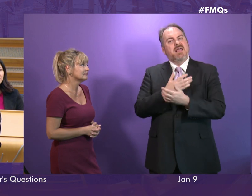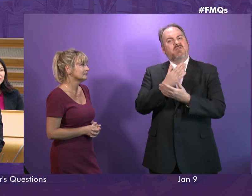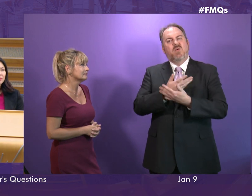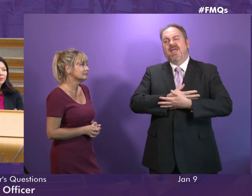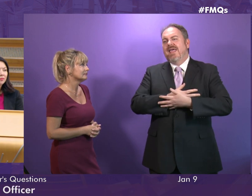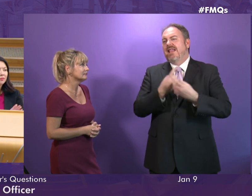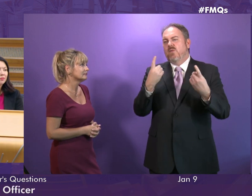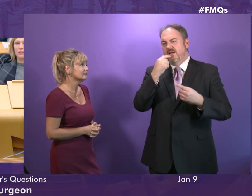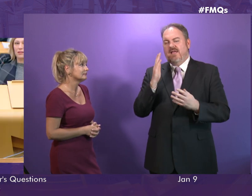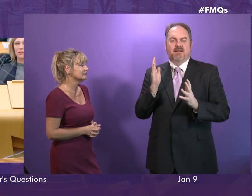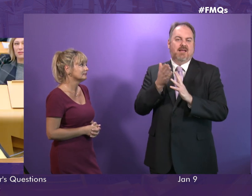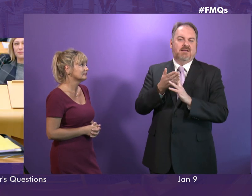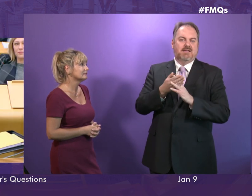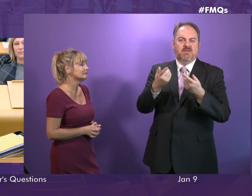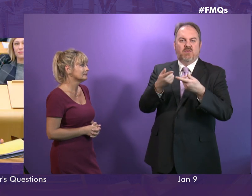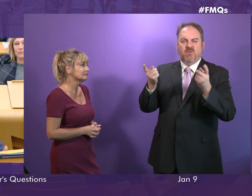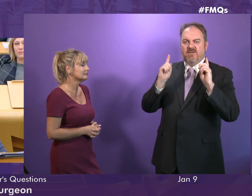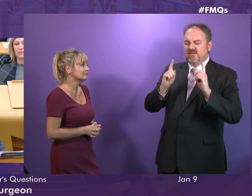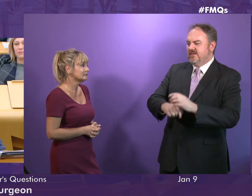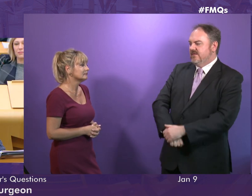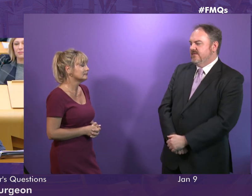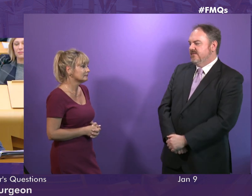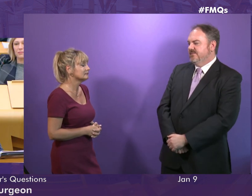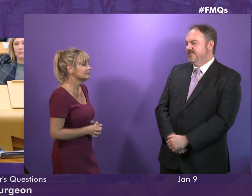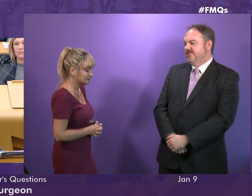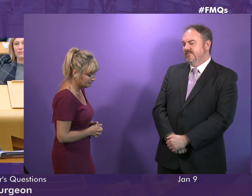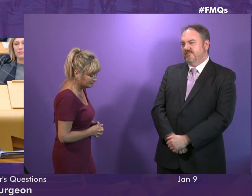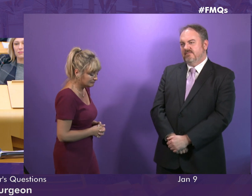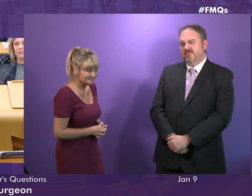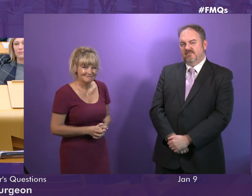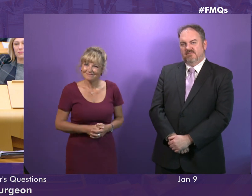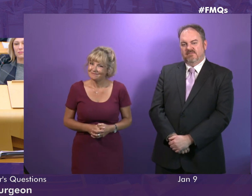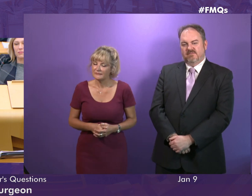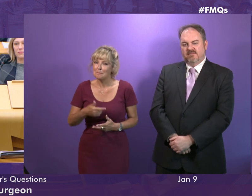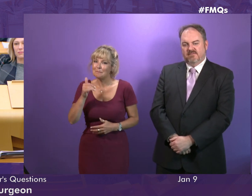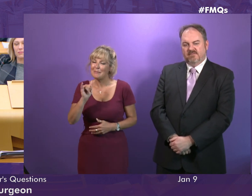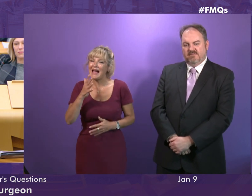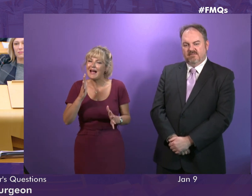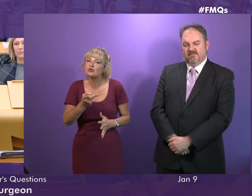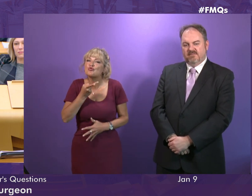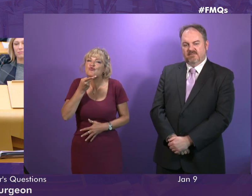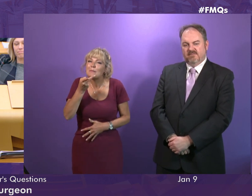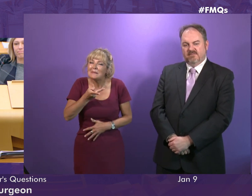Nicola Sturgeon: I repeat, for Iain Gray’s benefit, the information